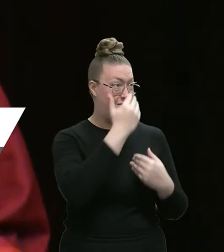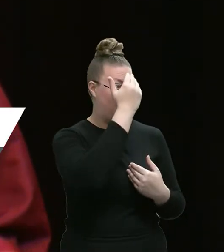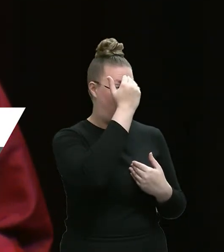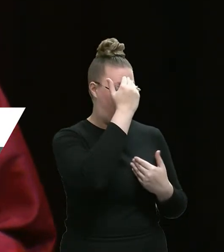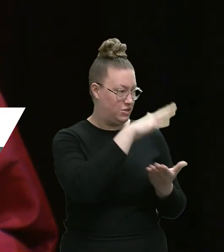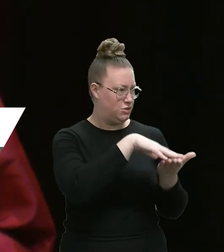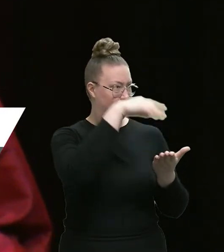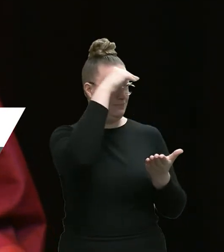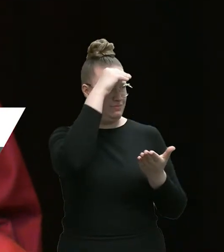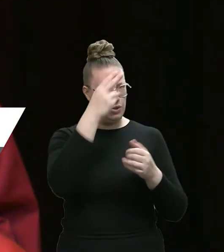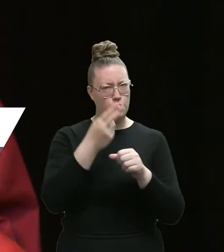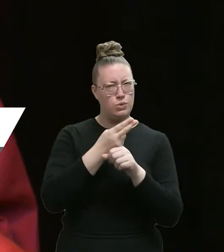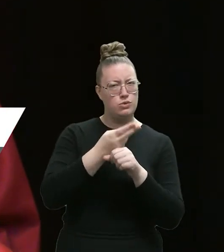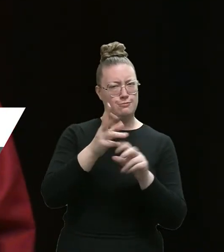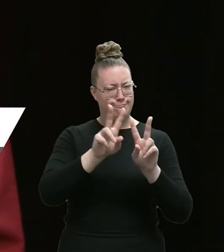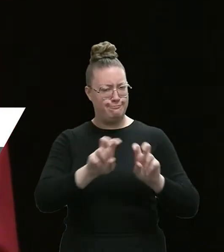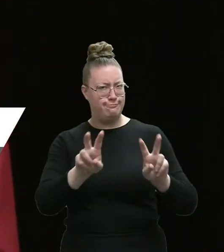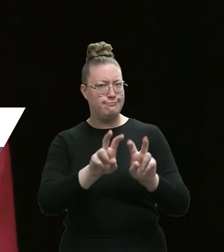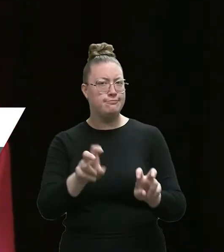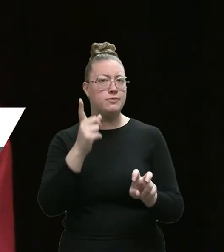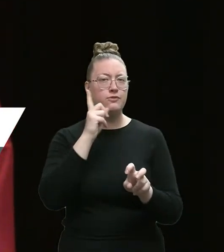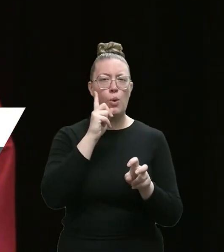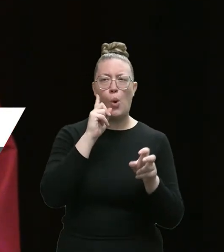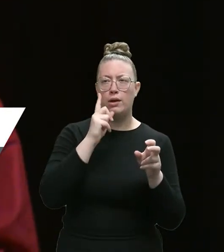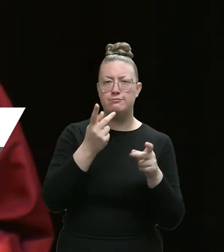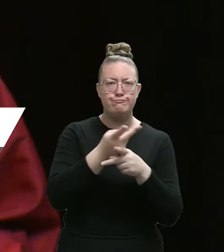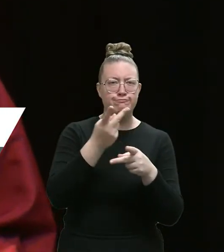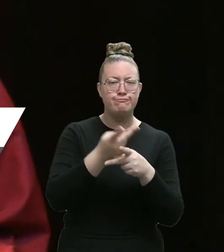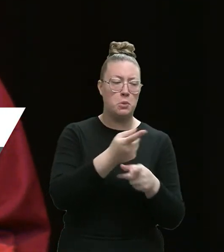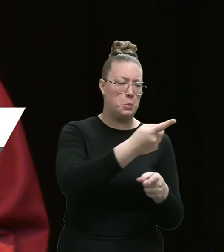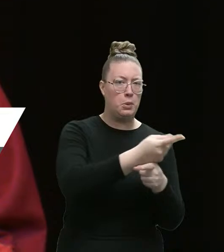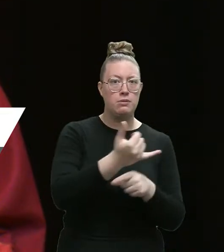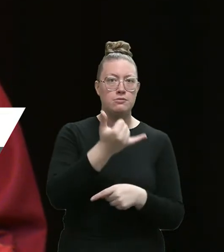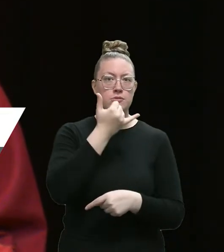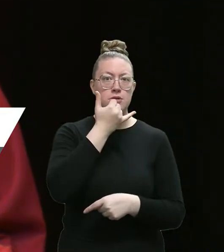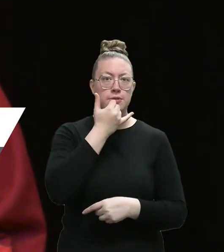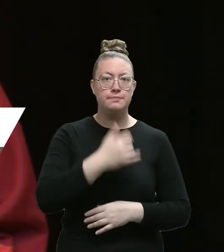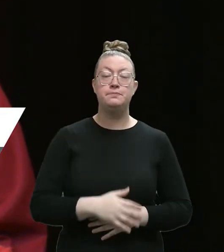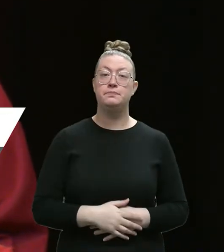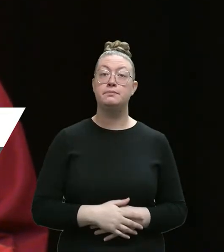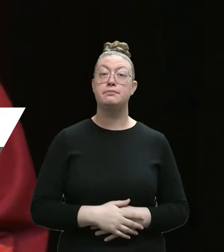So I will speak about these four virtues and I find it fitting that they are called the Cardinal cardinal virtues.